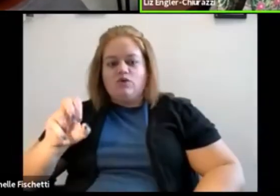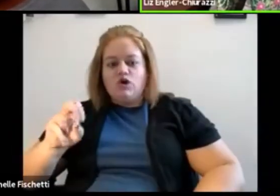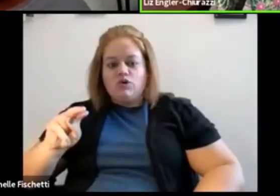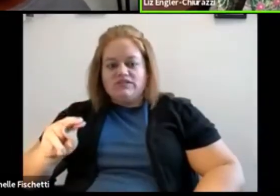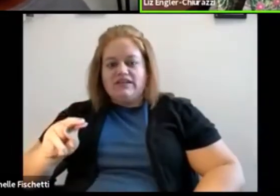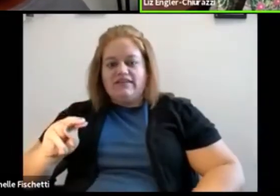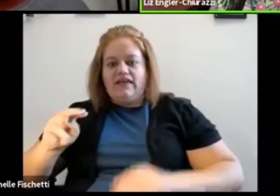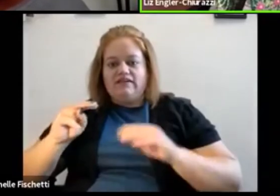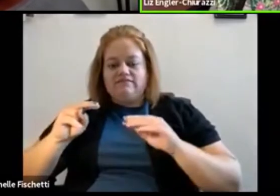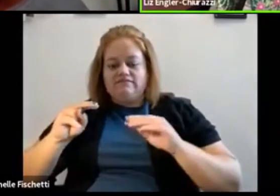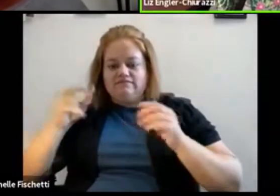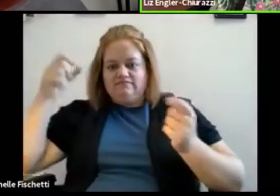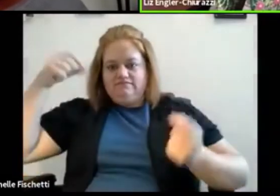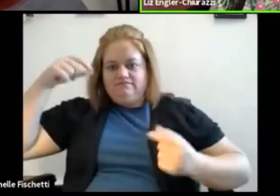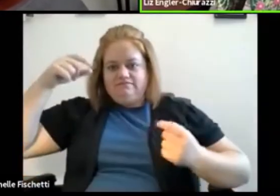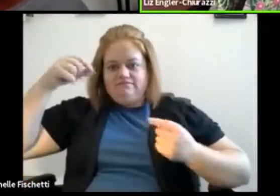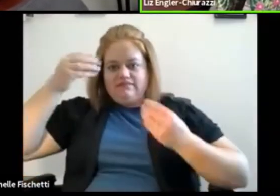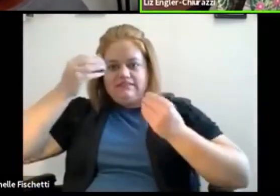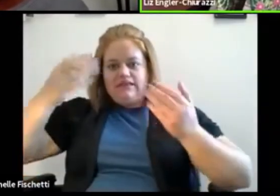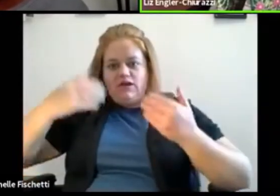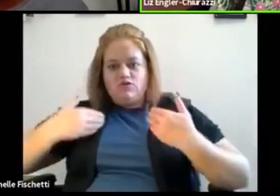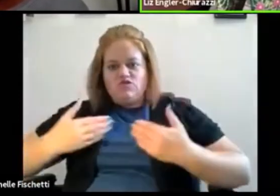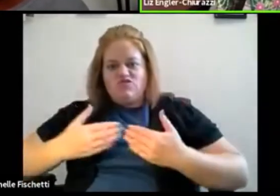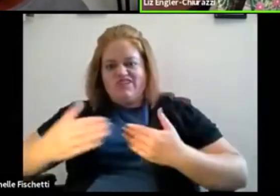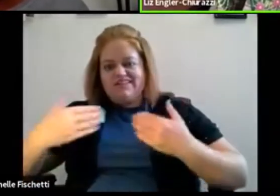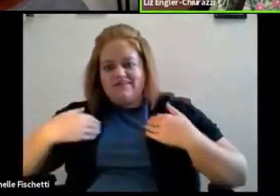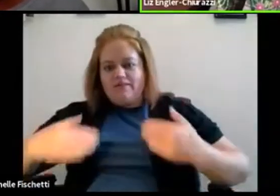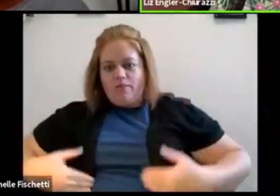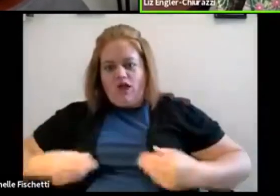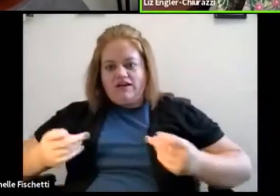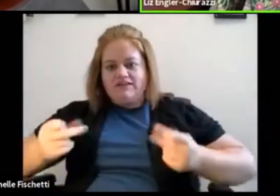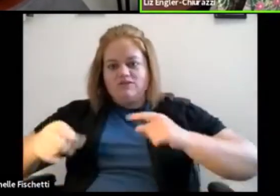rest of the body and that happens very quickly that's part of the innate immune